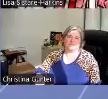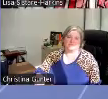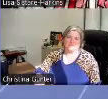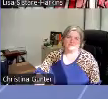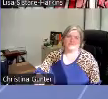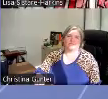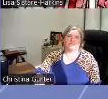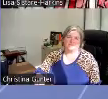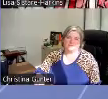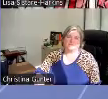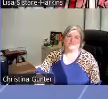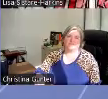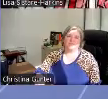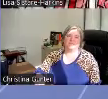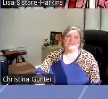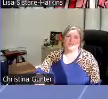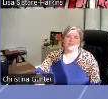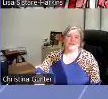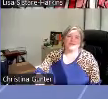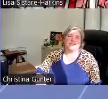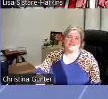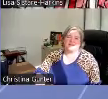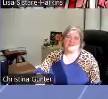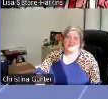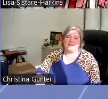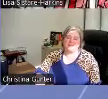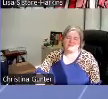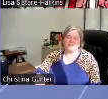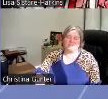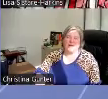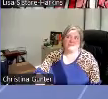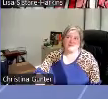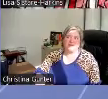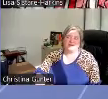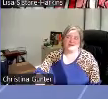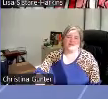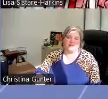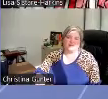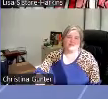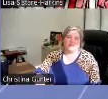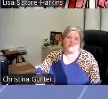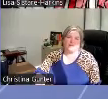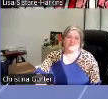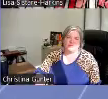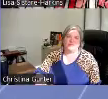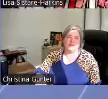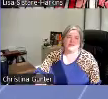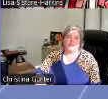It paired very well. I was going to say the same thing. Some of the aspects of the ethics training really--